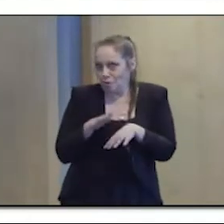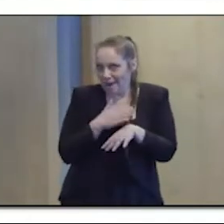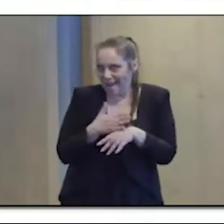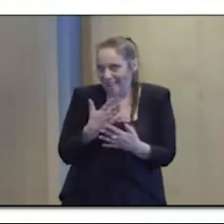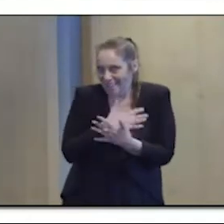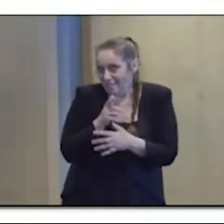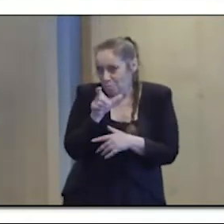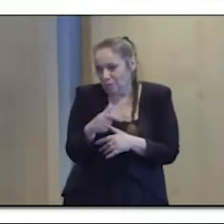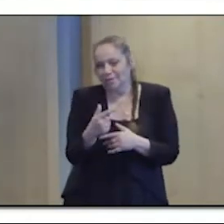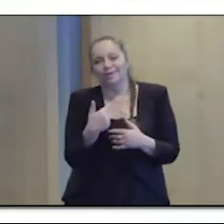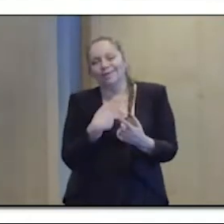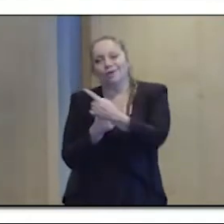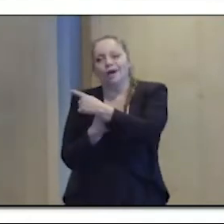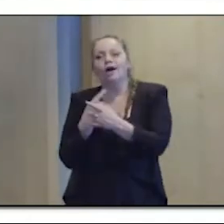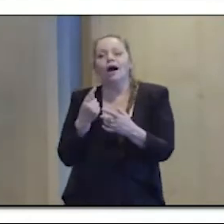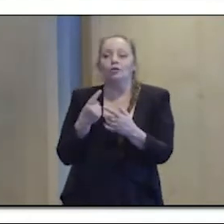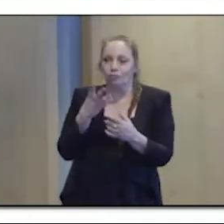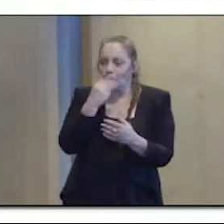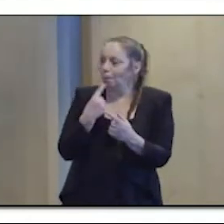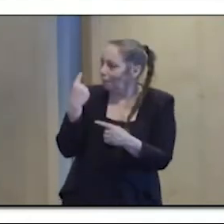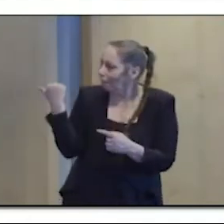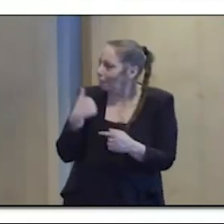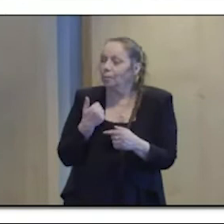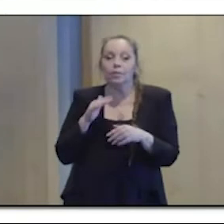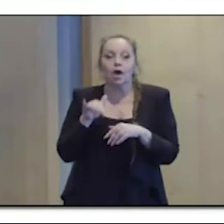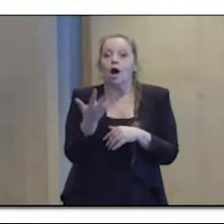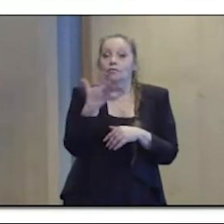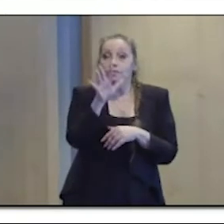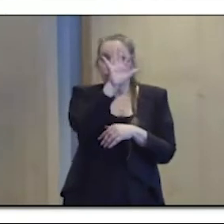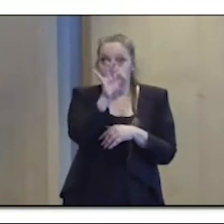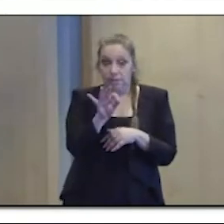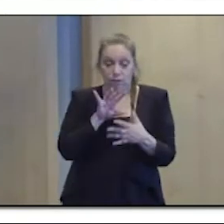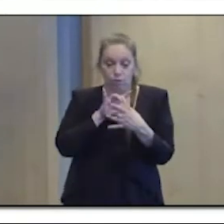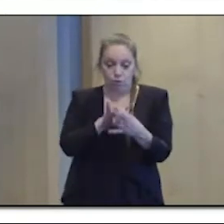And you can see that over 50 percent of our energy use is related to heating and